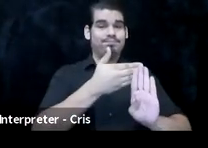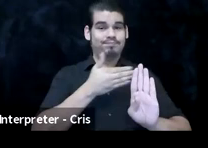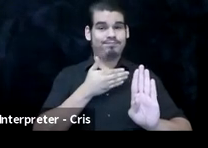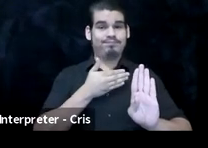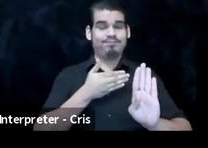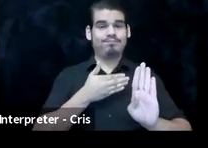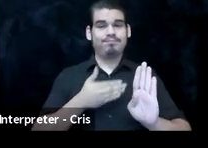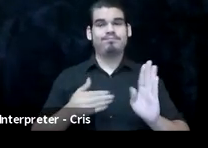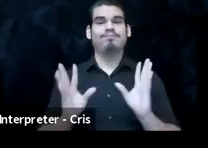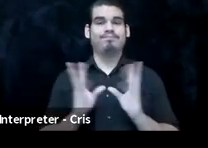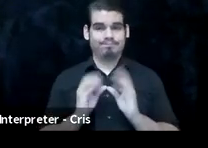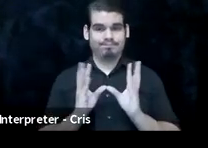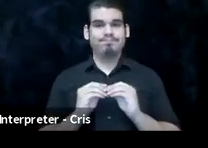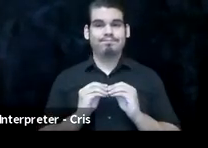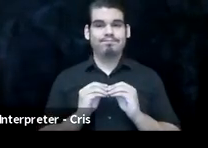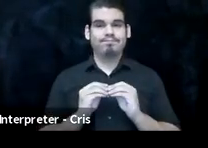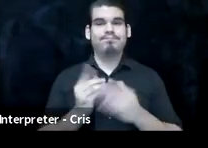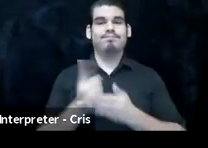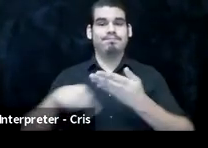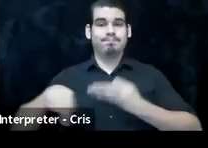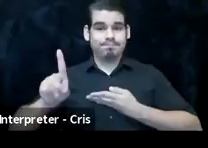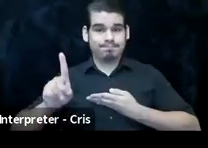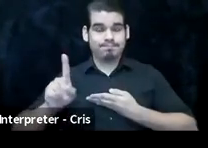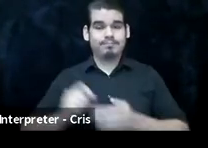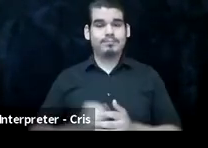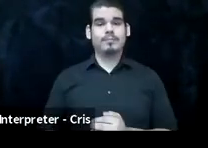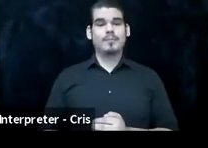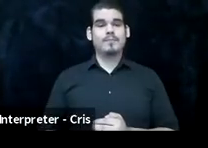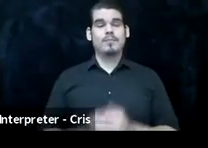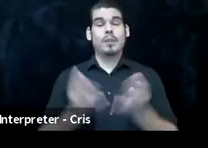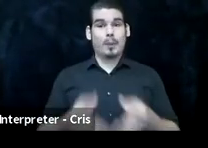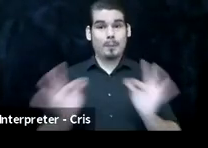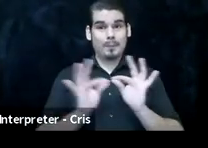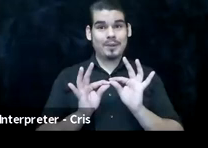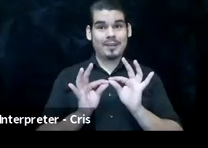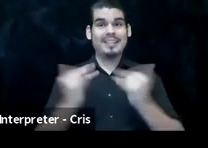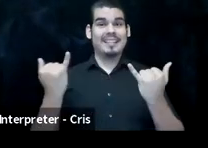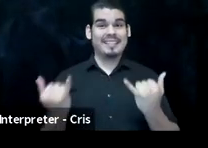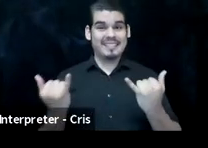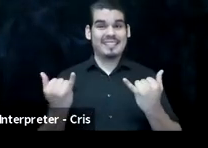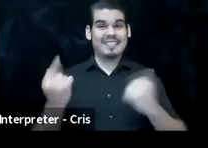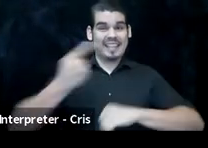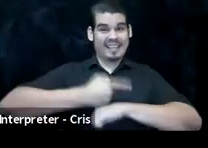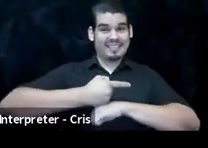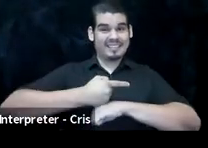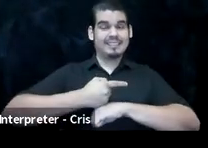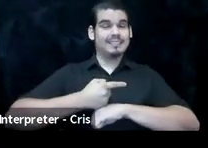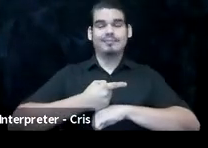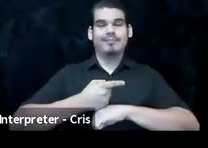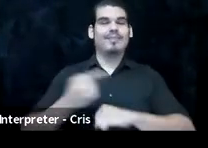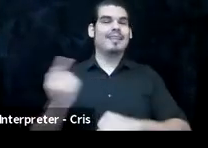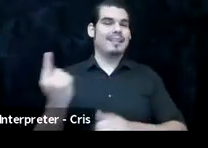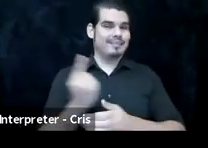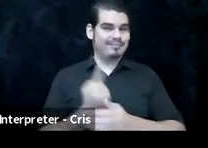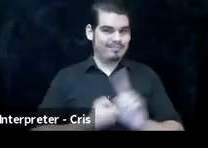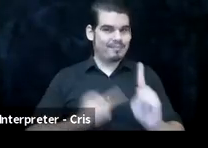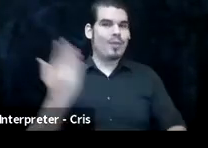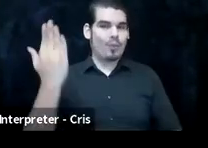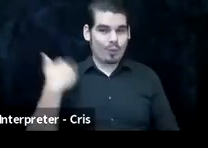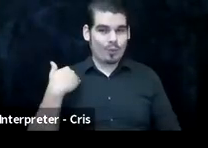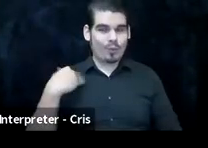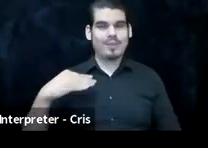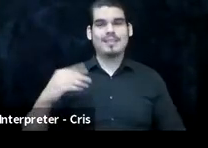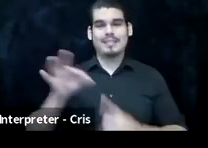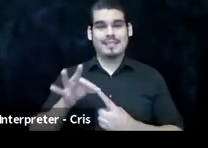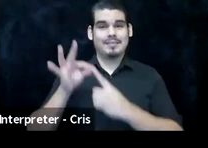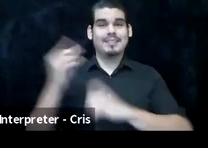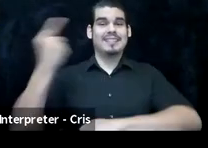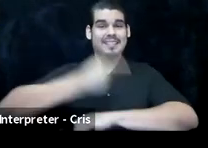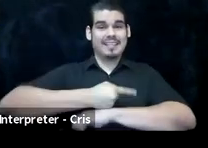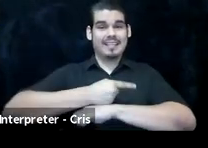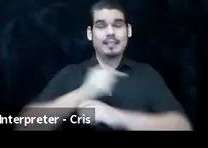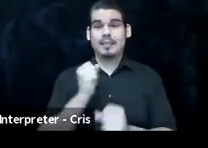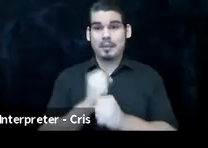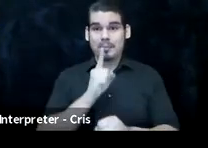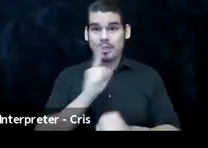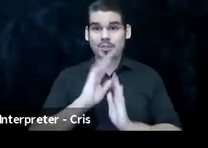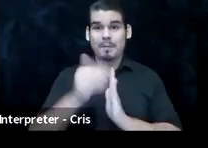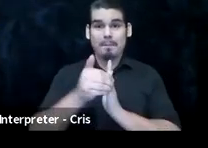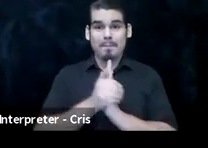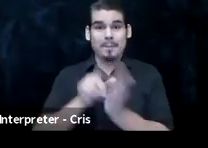Katherine Squire: So the most important date on our calendar was about a month ago, but just to recap our amended resolution packet did get disseminated on February 22 2021.